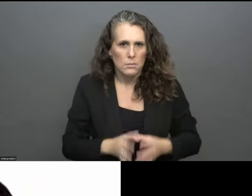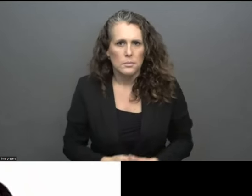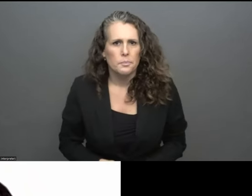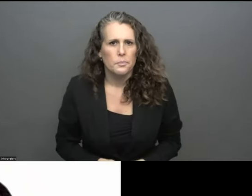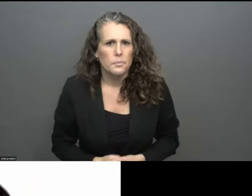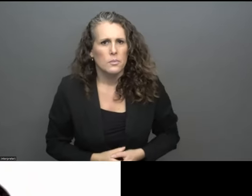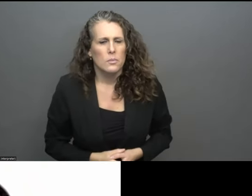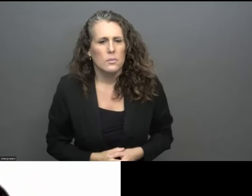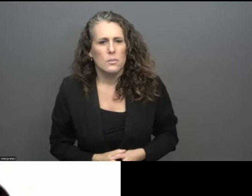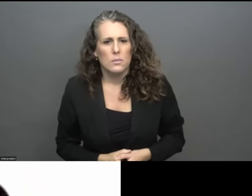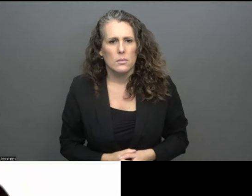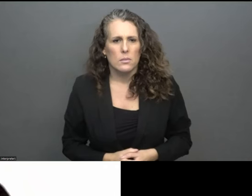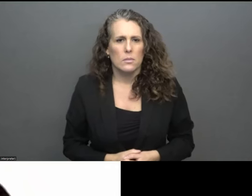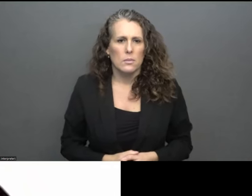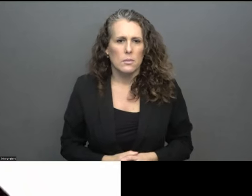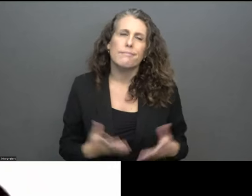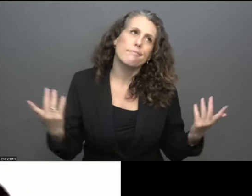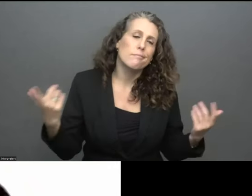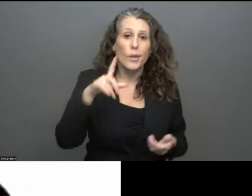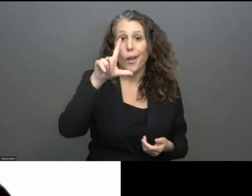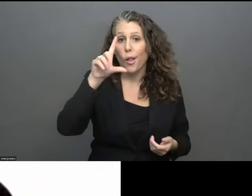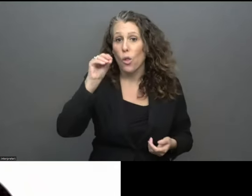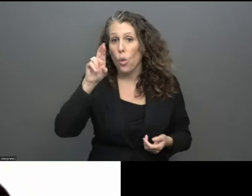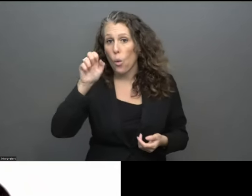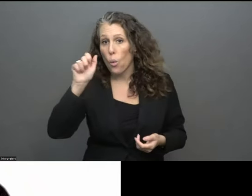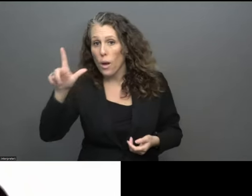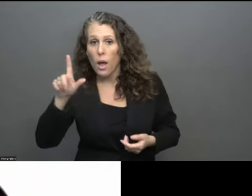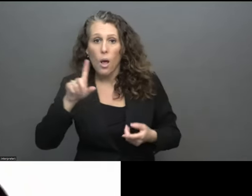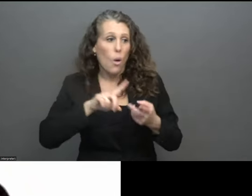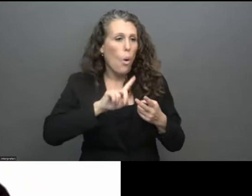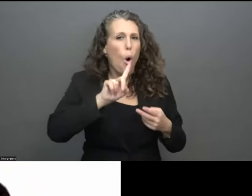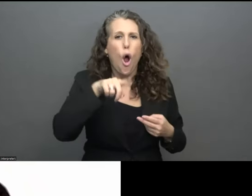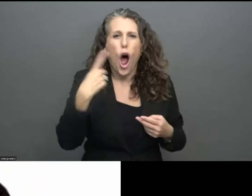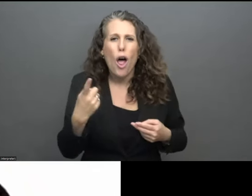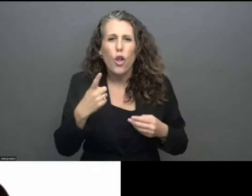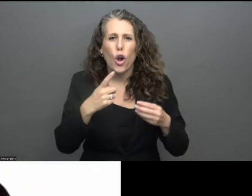the business that is those L'Oreal or that is fast moving consumer goods, to an extent.